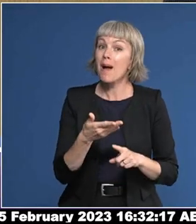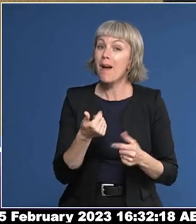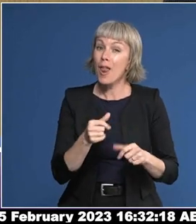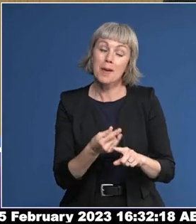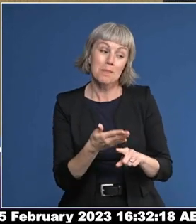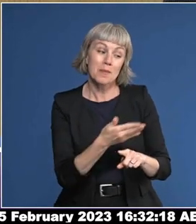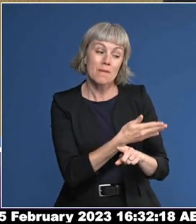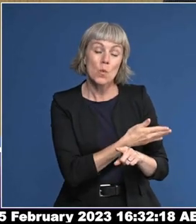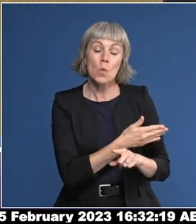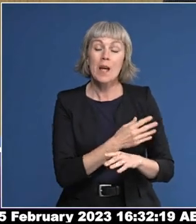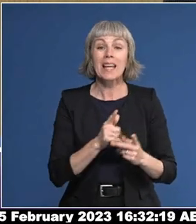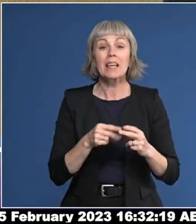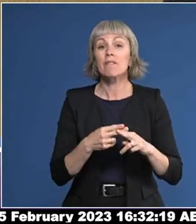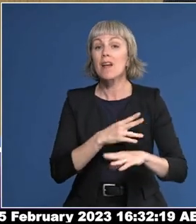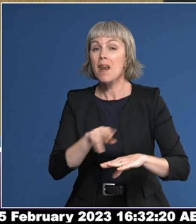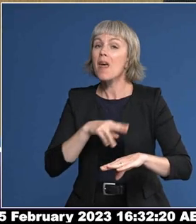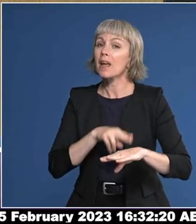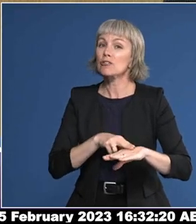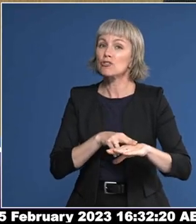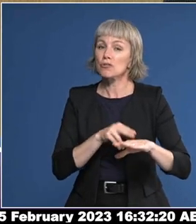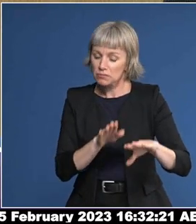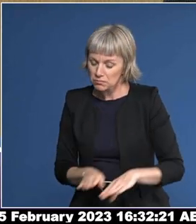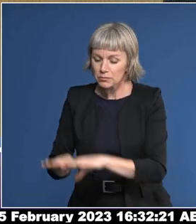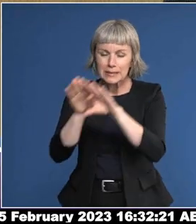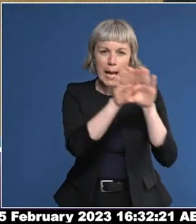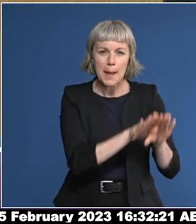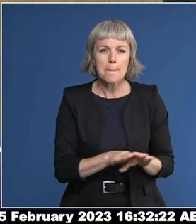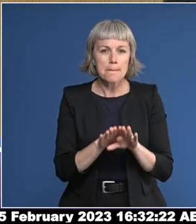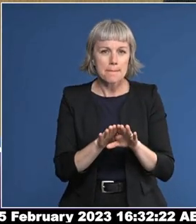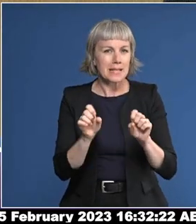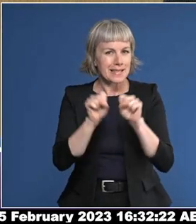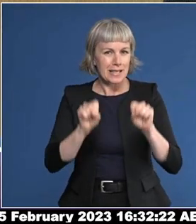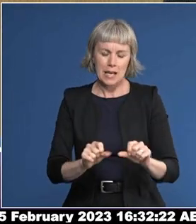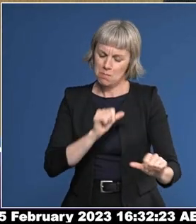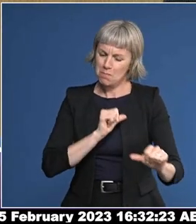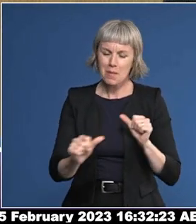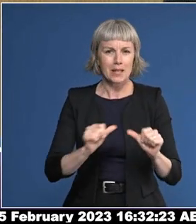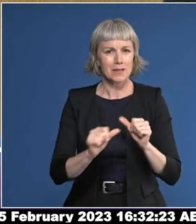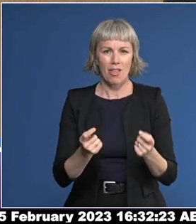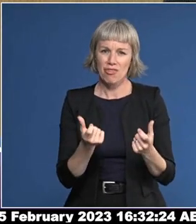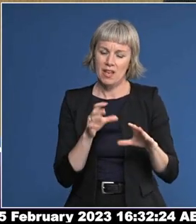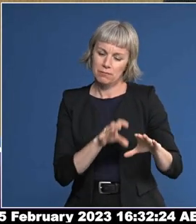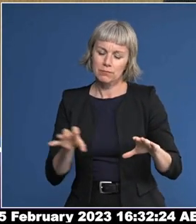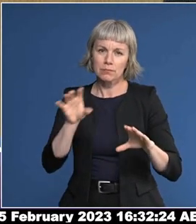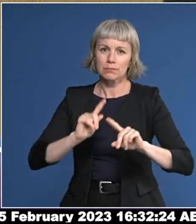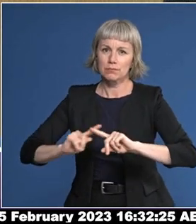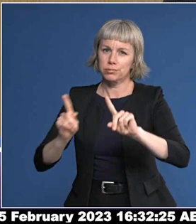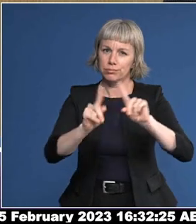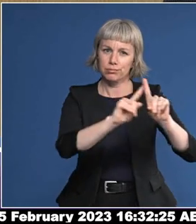scheme rather than a state-by-state piecemeal approach is something that we would strongly encourage. MS DOWSETT: Thank you very much, Mr Harper. Those are my questions.